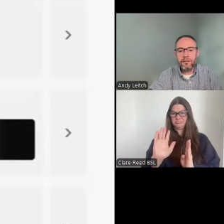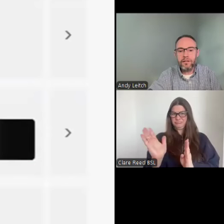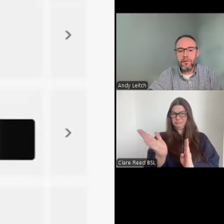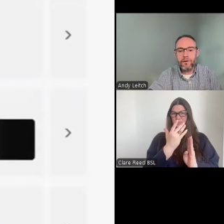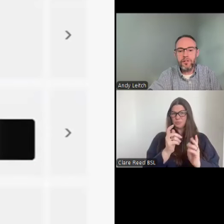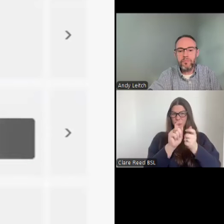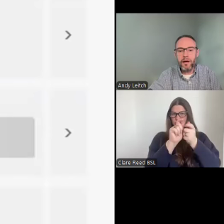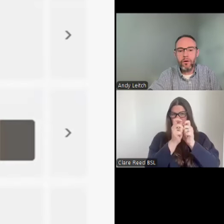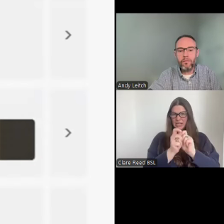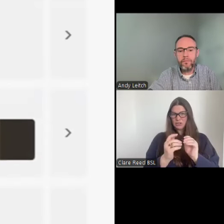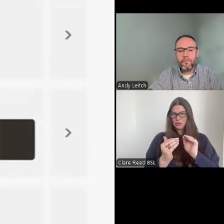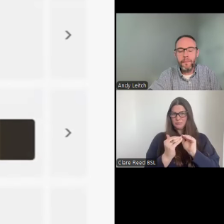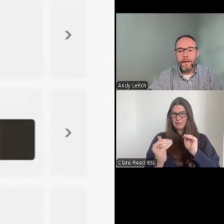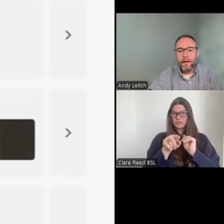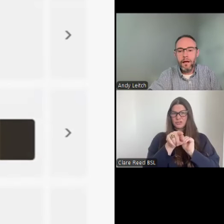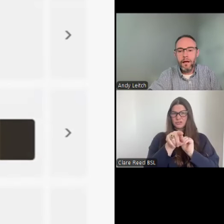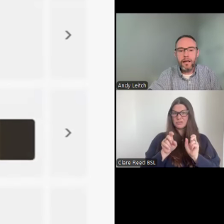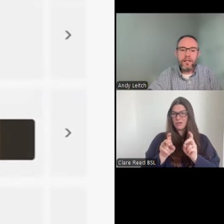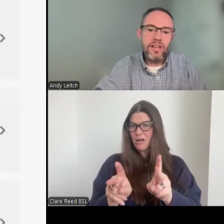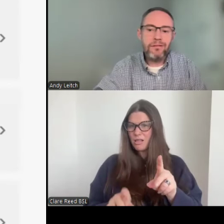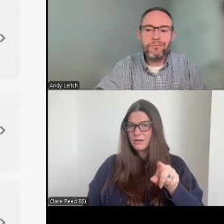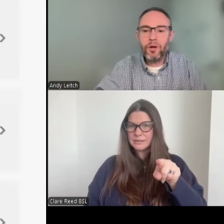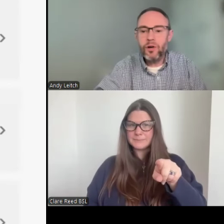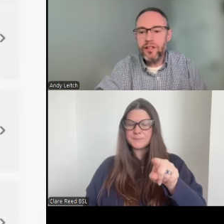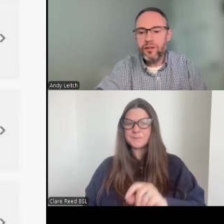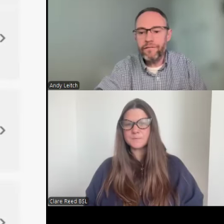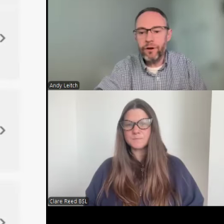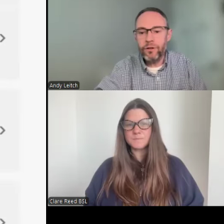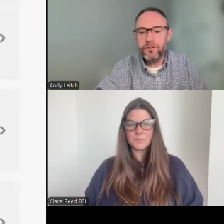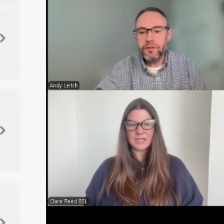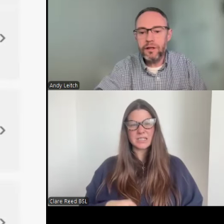If I just pick one, and let's say we're not crazy on the font,